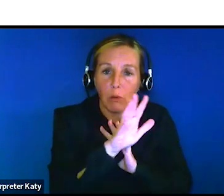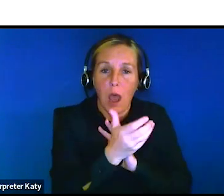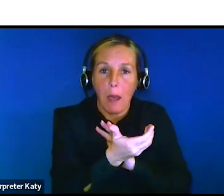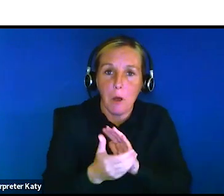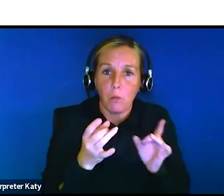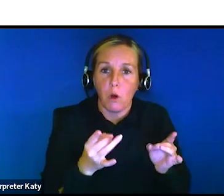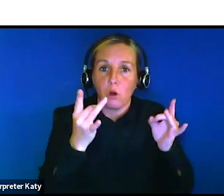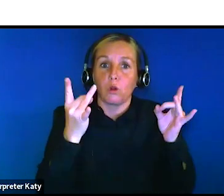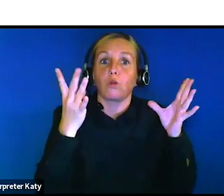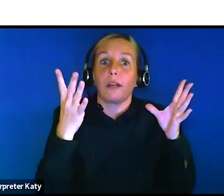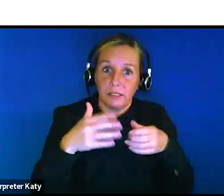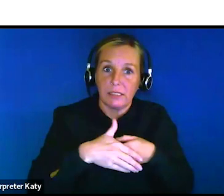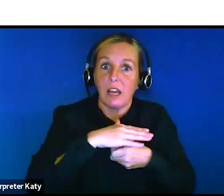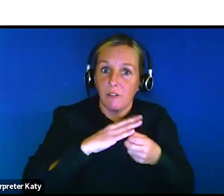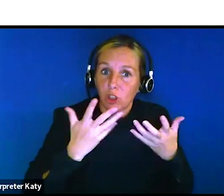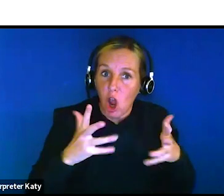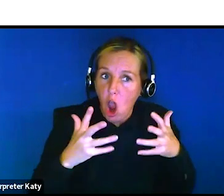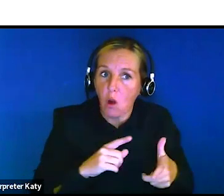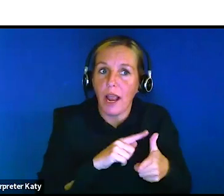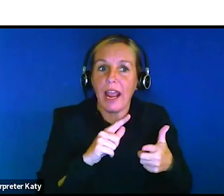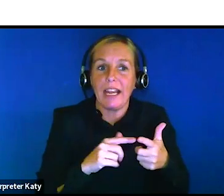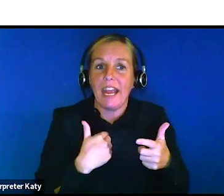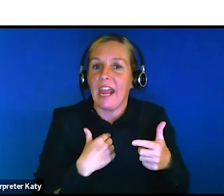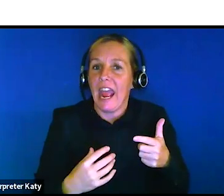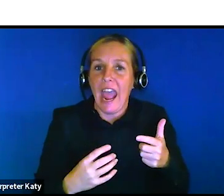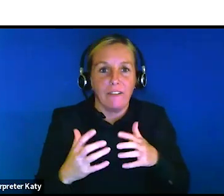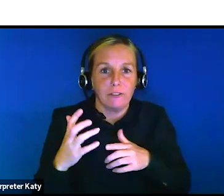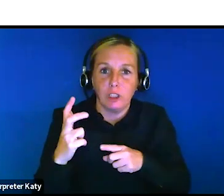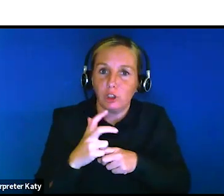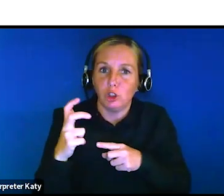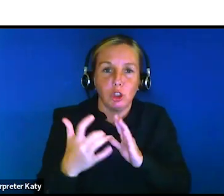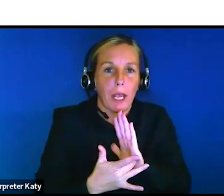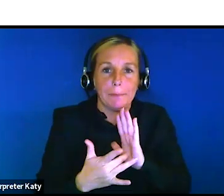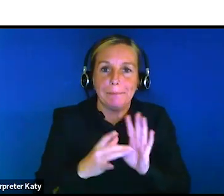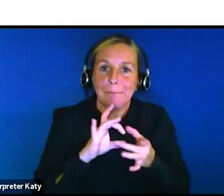You already have robust technology related to your contact centers.